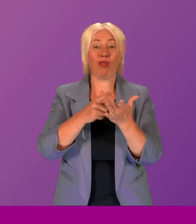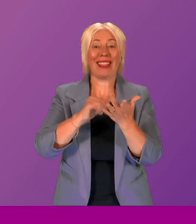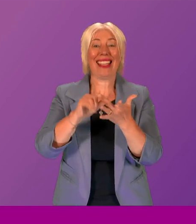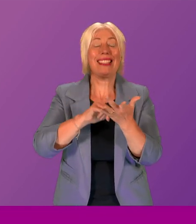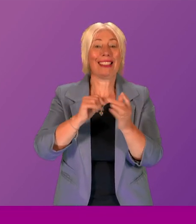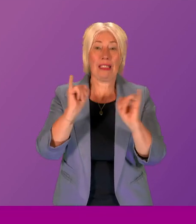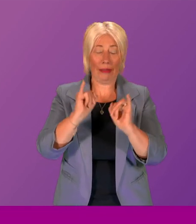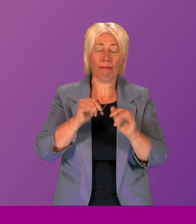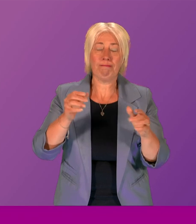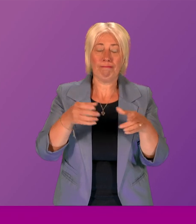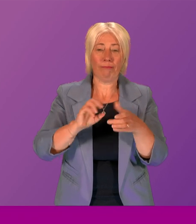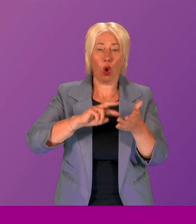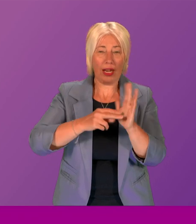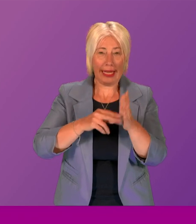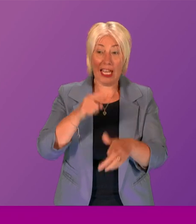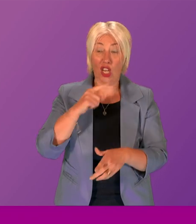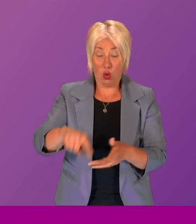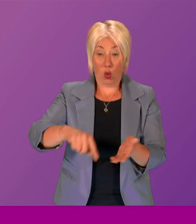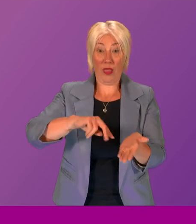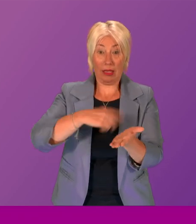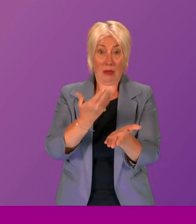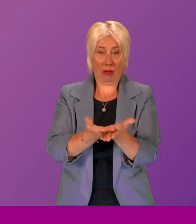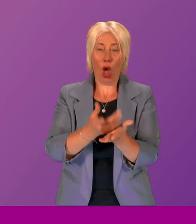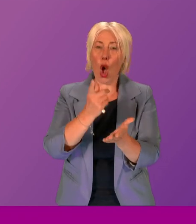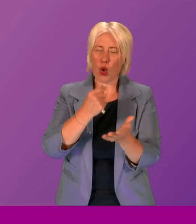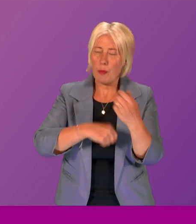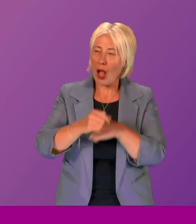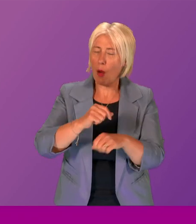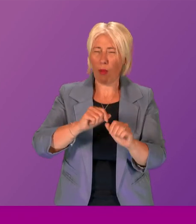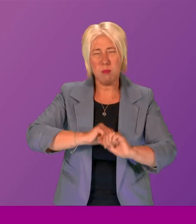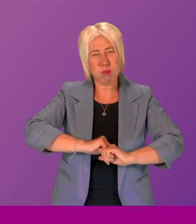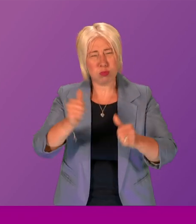plans hold the potential to create a truly world-leading homelessness system. Our job,